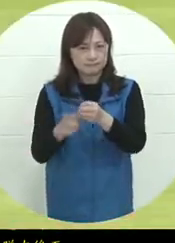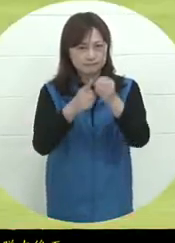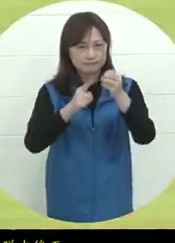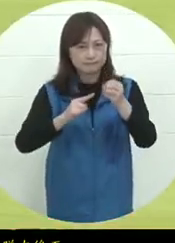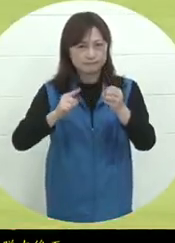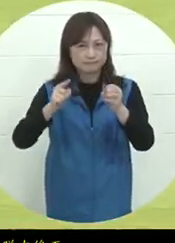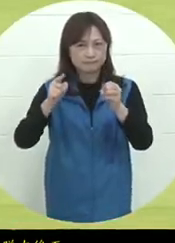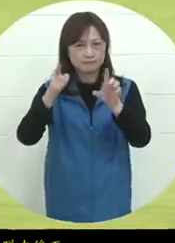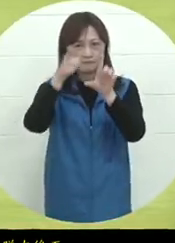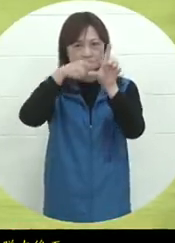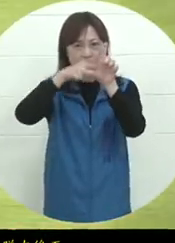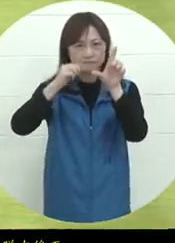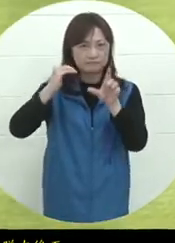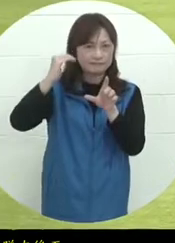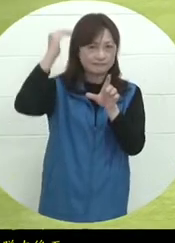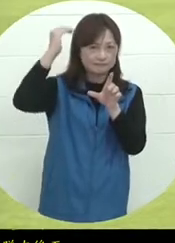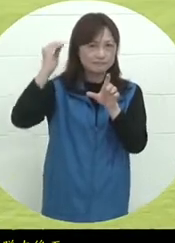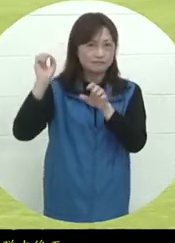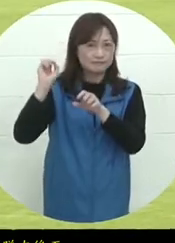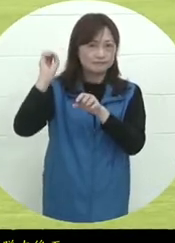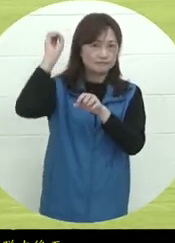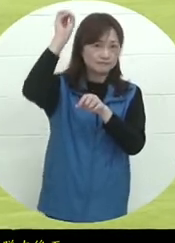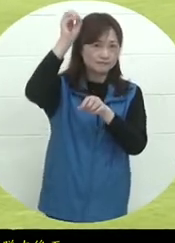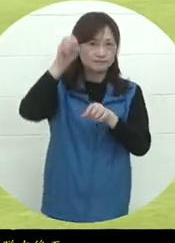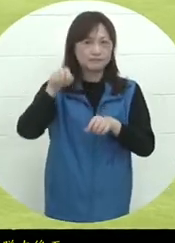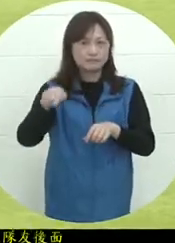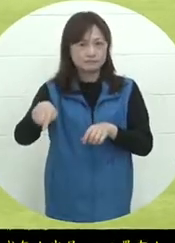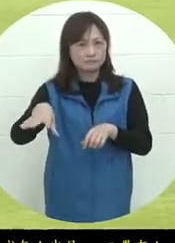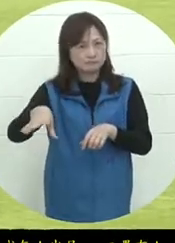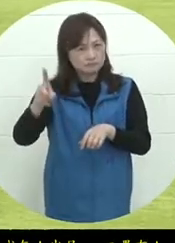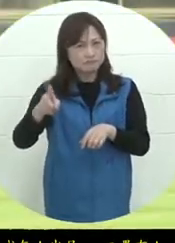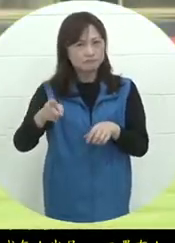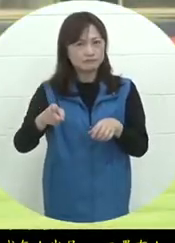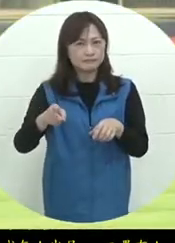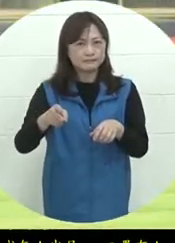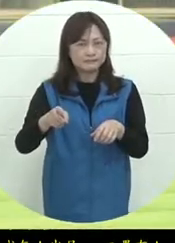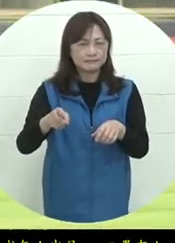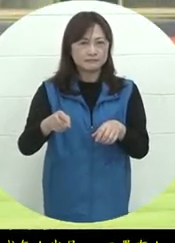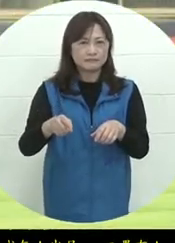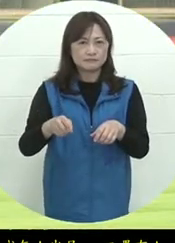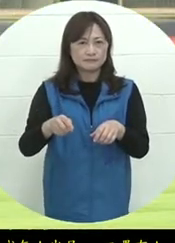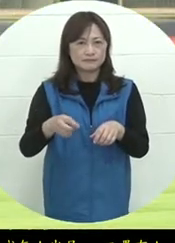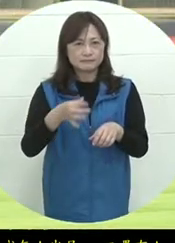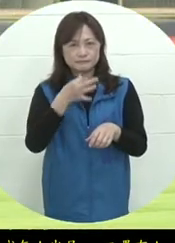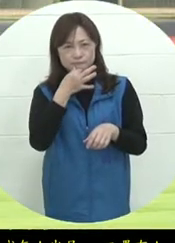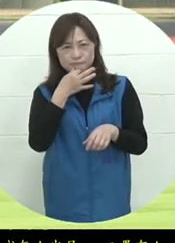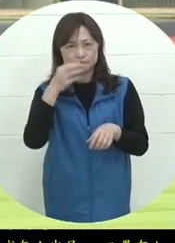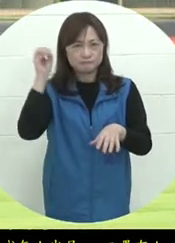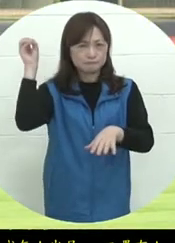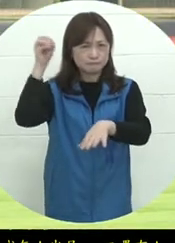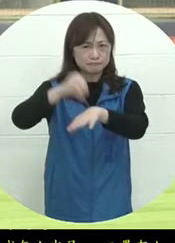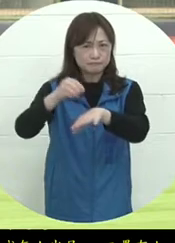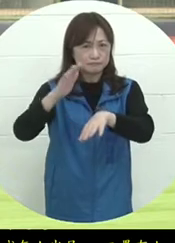the ball would hit the ground because the elevation angle of the ball was relatively high, so he only advanced one base